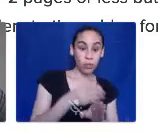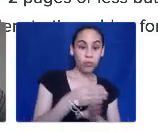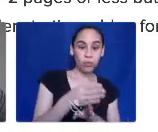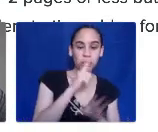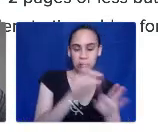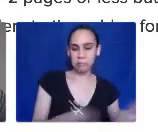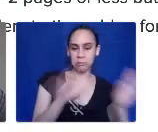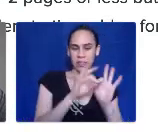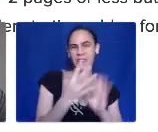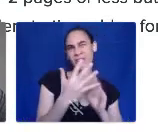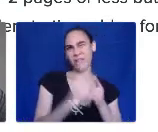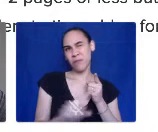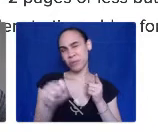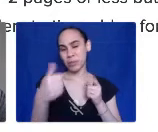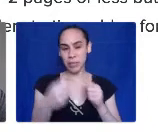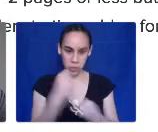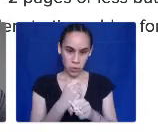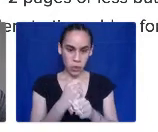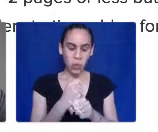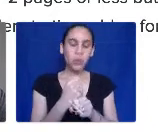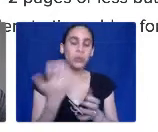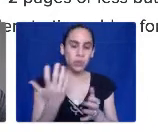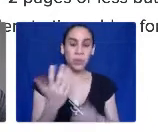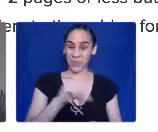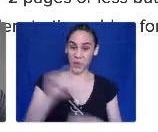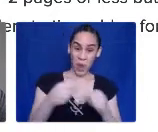five to ten years ideally even when i was doing 20 years ago it was important it's wonderful